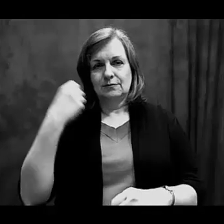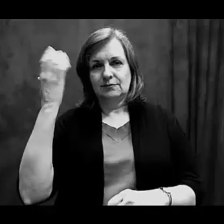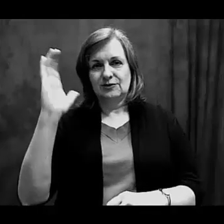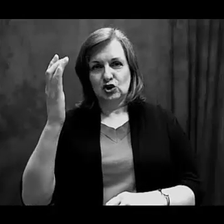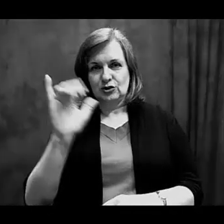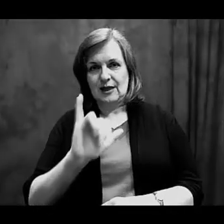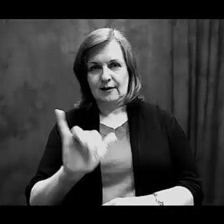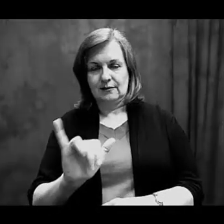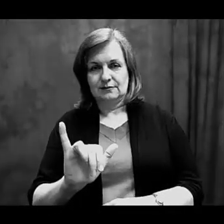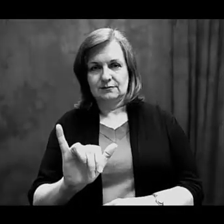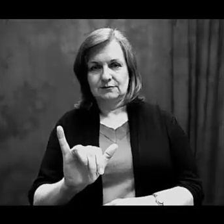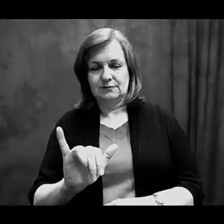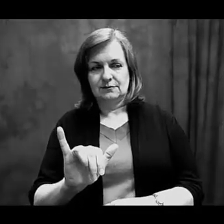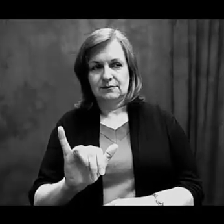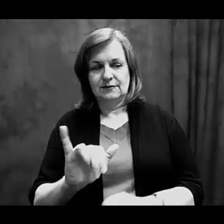but